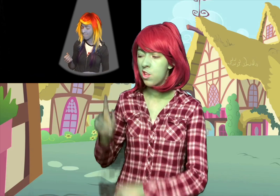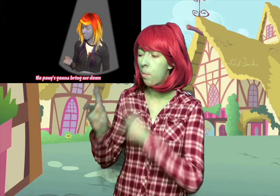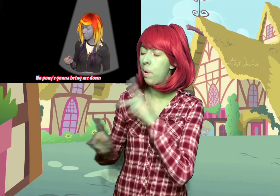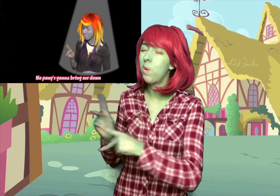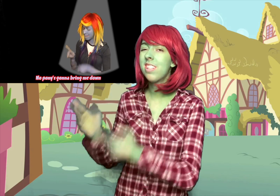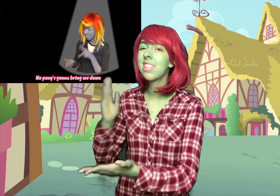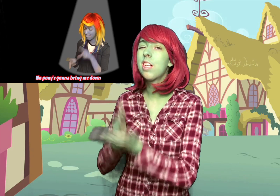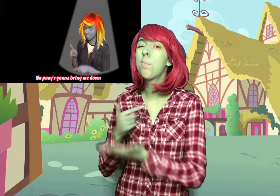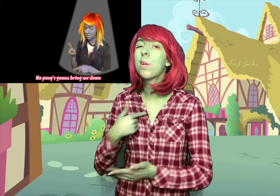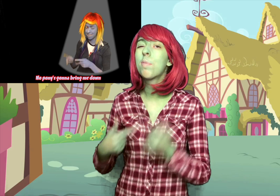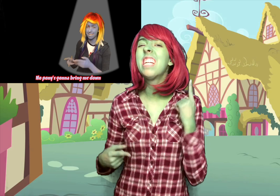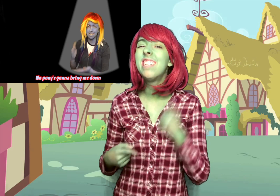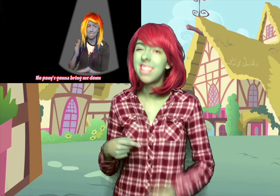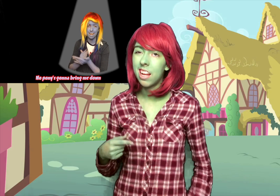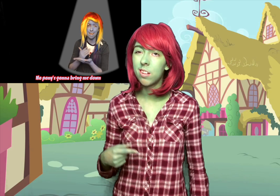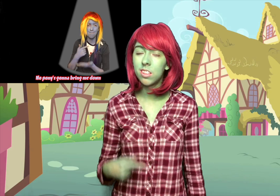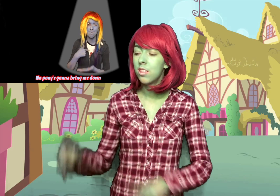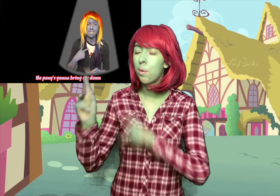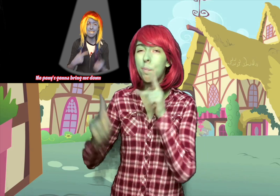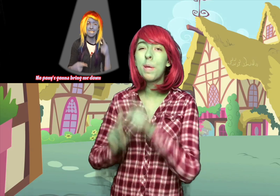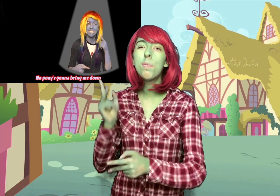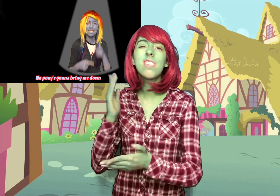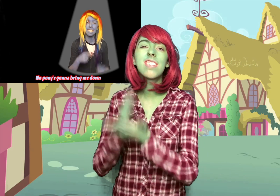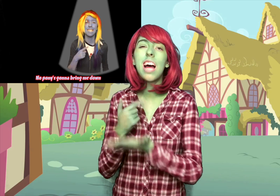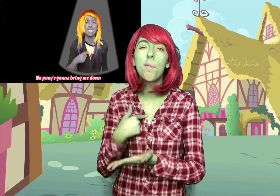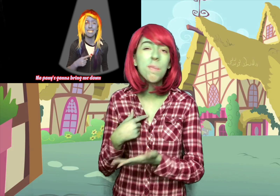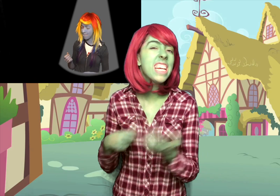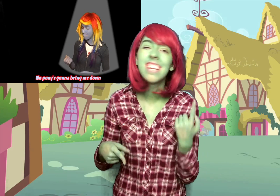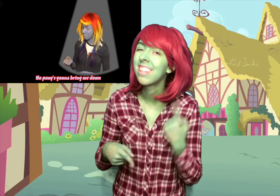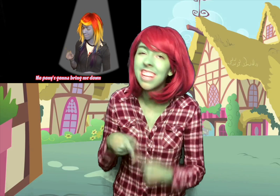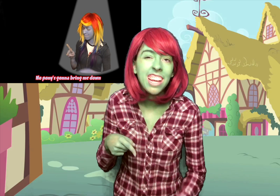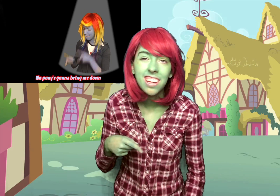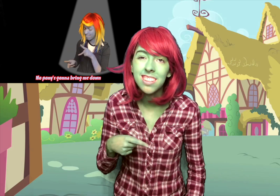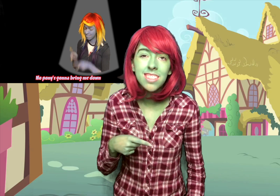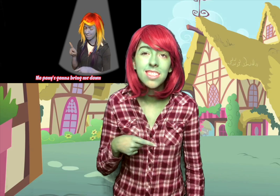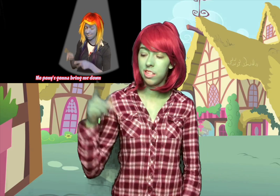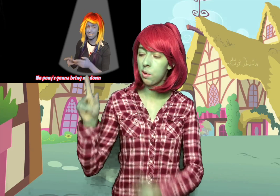"no pony's gonna bring me down" so PEOPLE STOP ME CAN'T you know